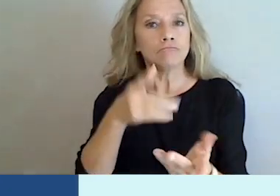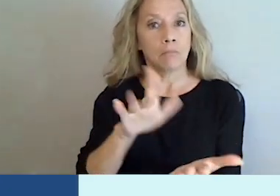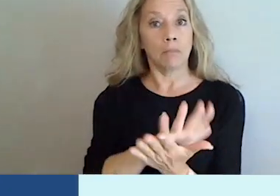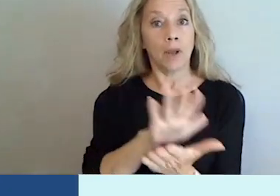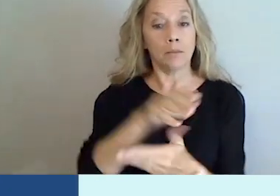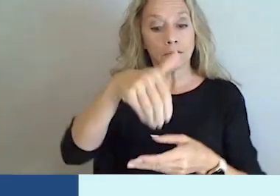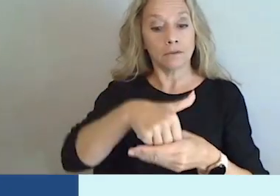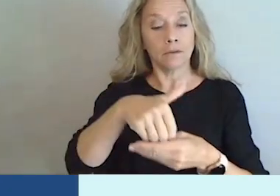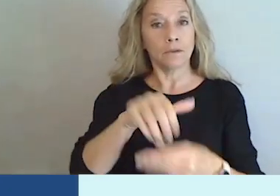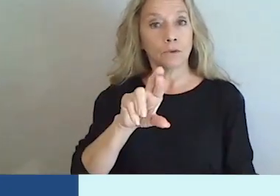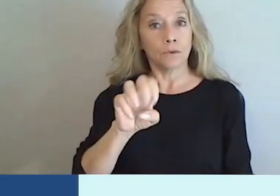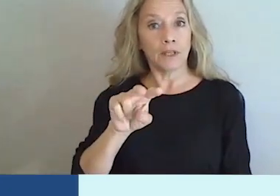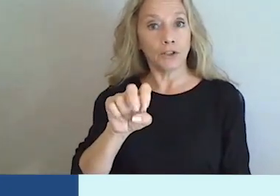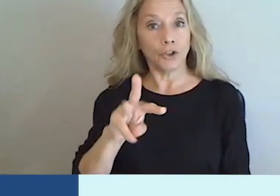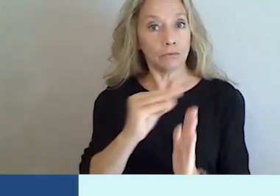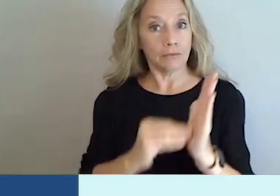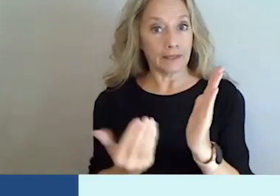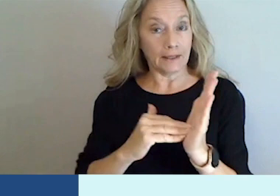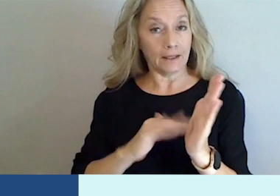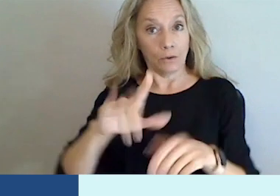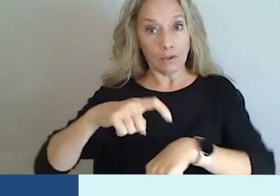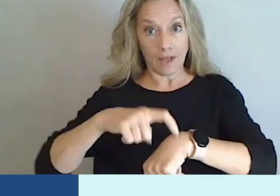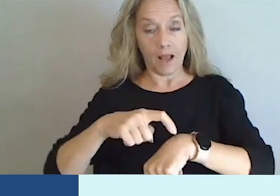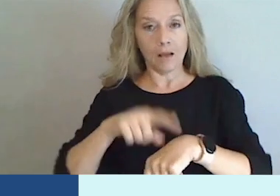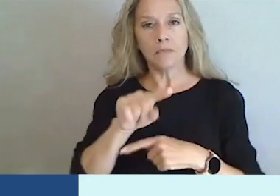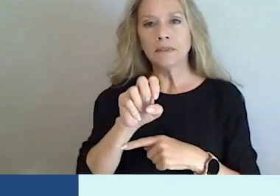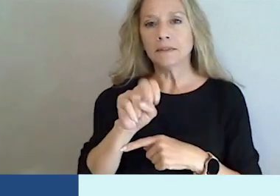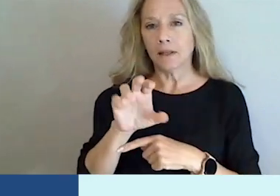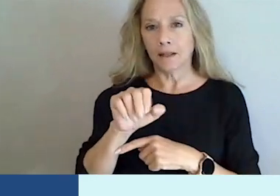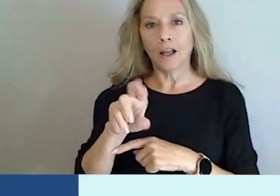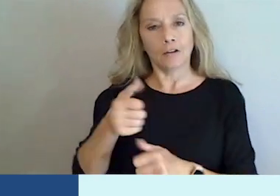When it is your month to renew, TennCare will try to automatically renew your coverage using